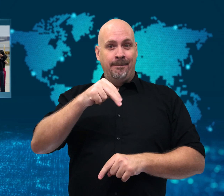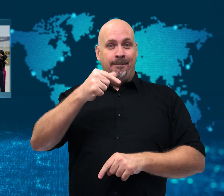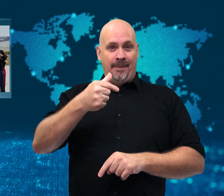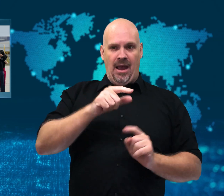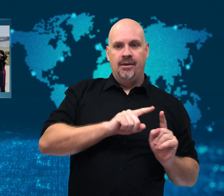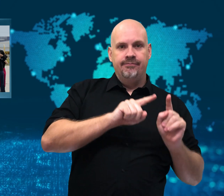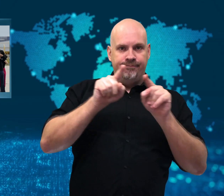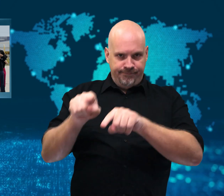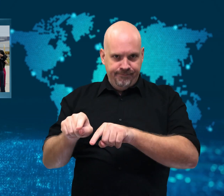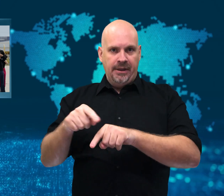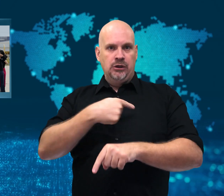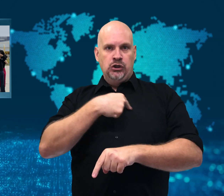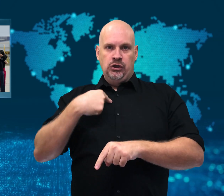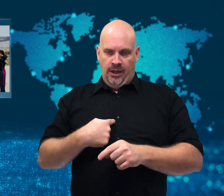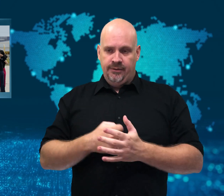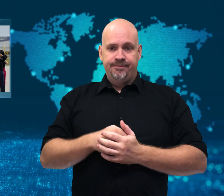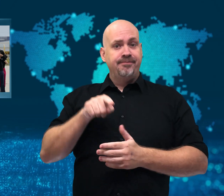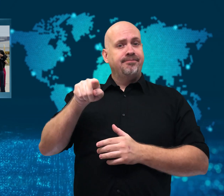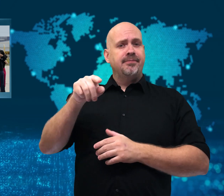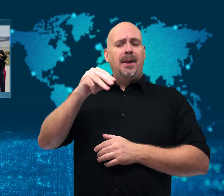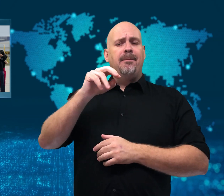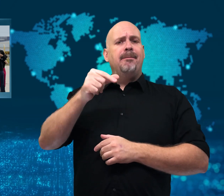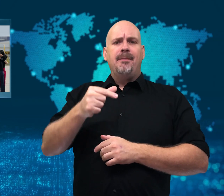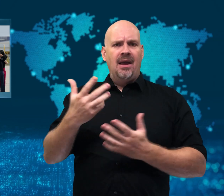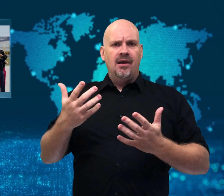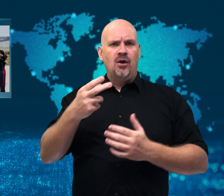Chinese telecoms Huawei,